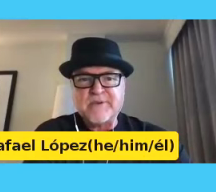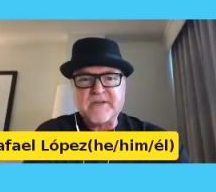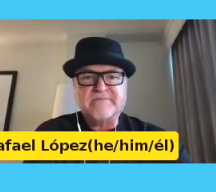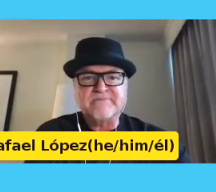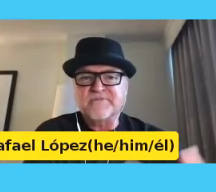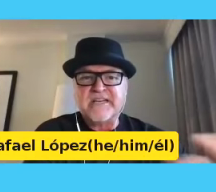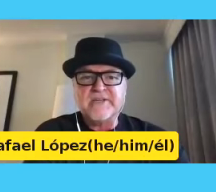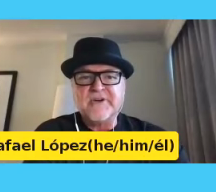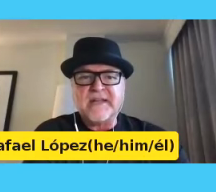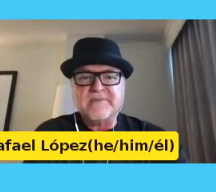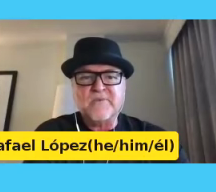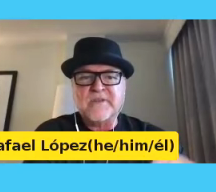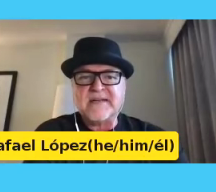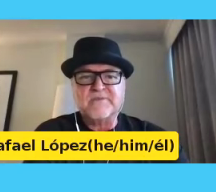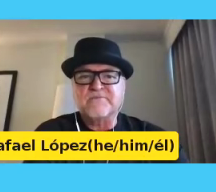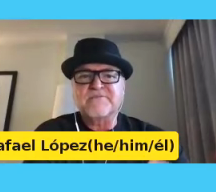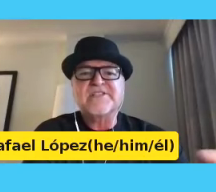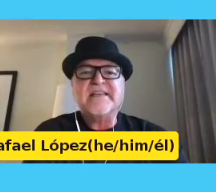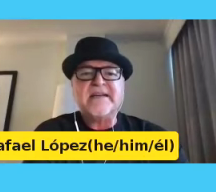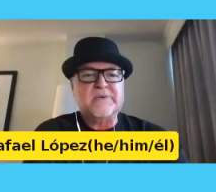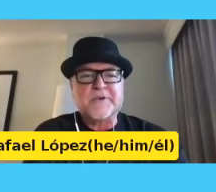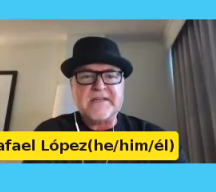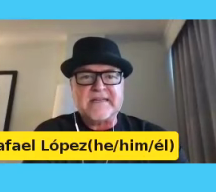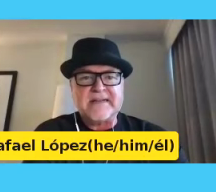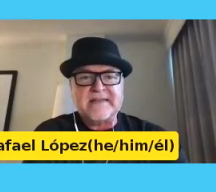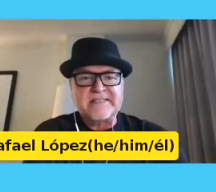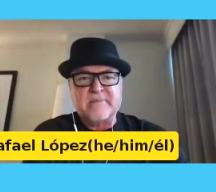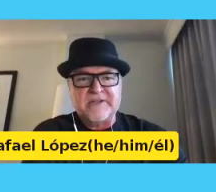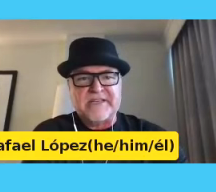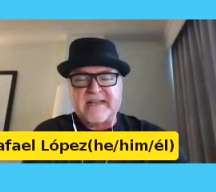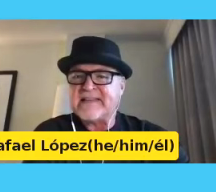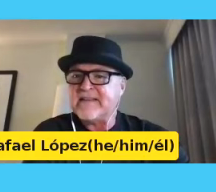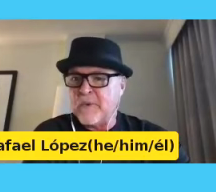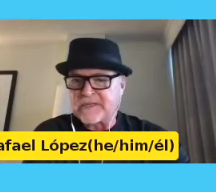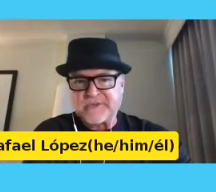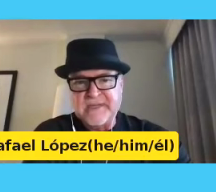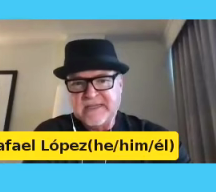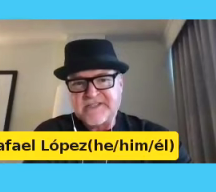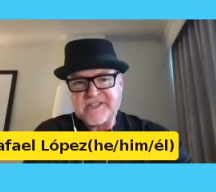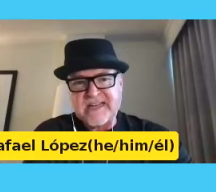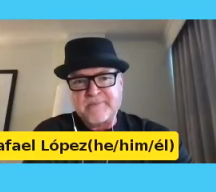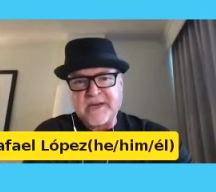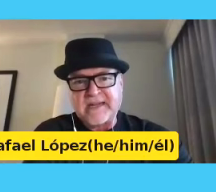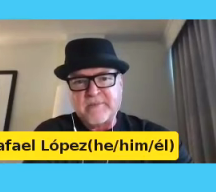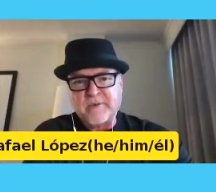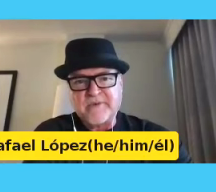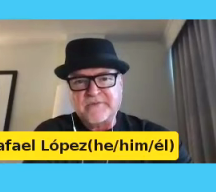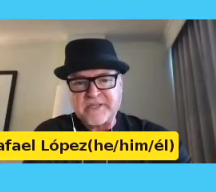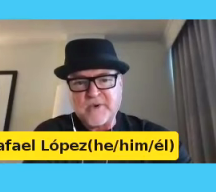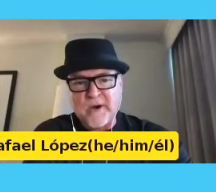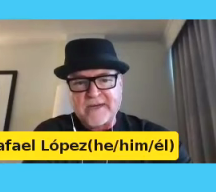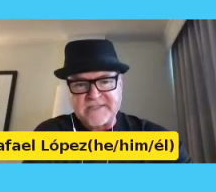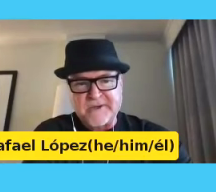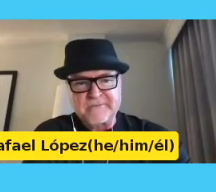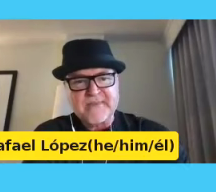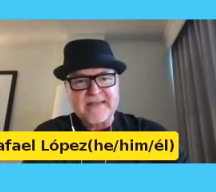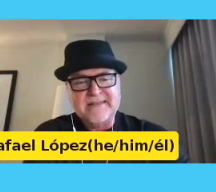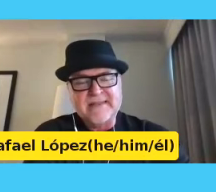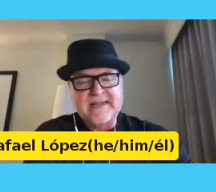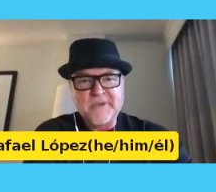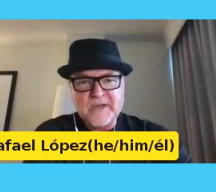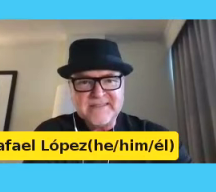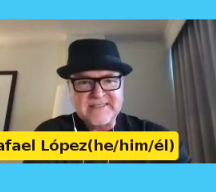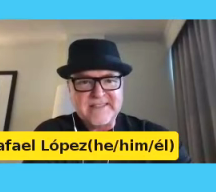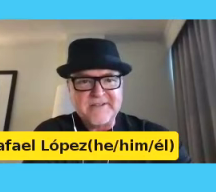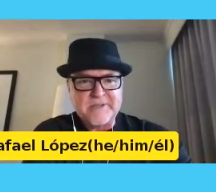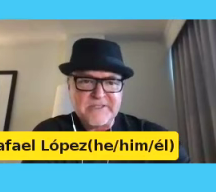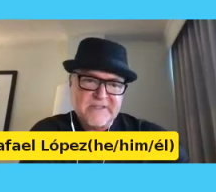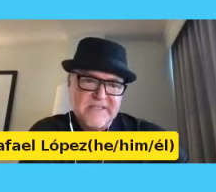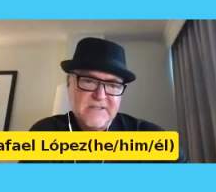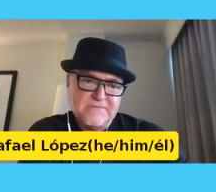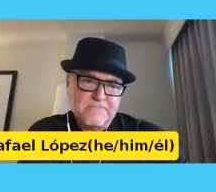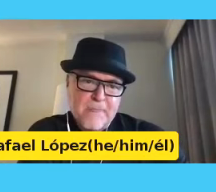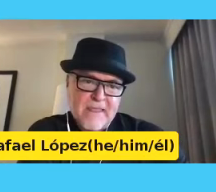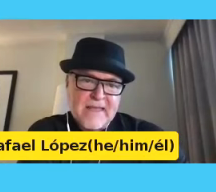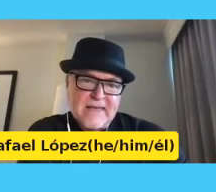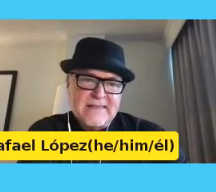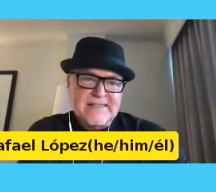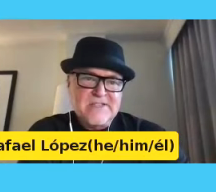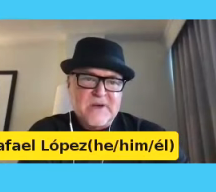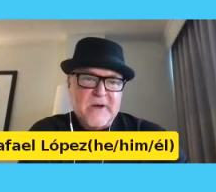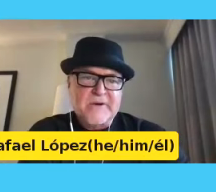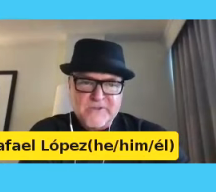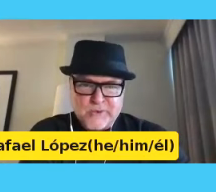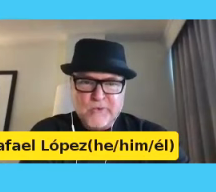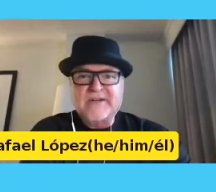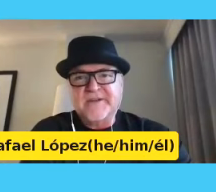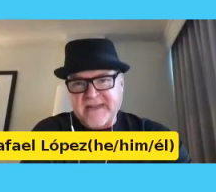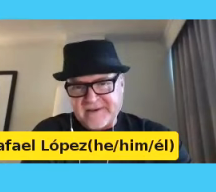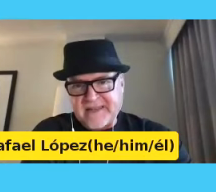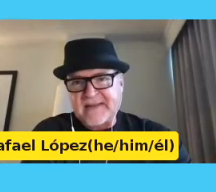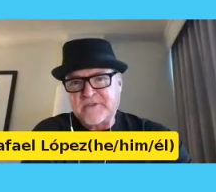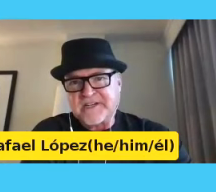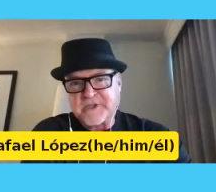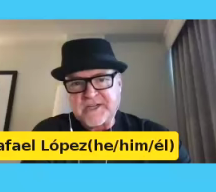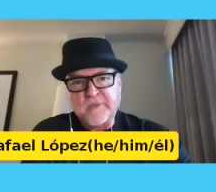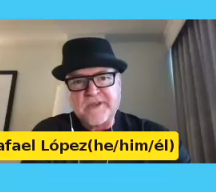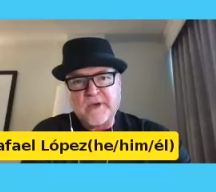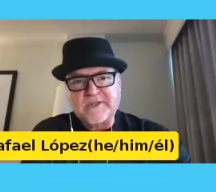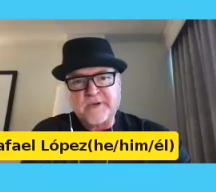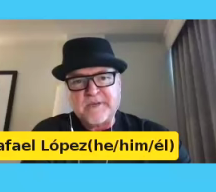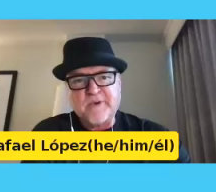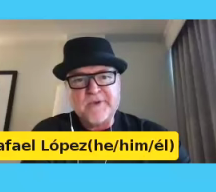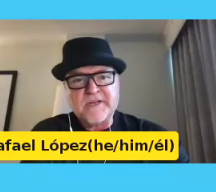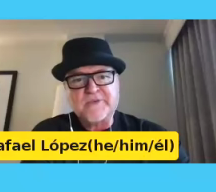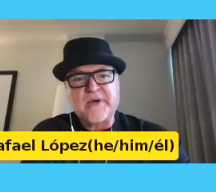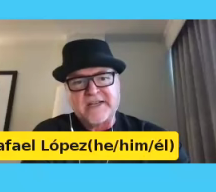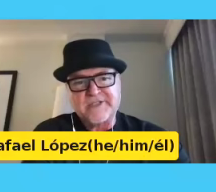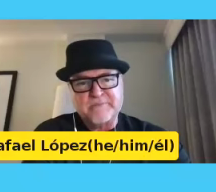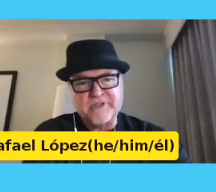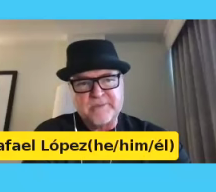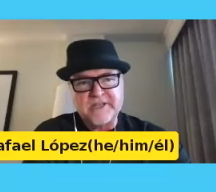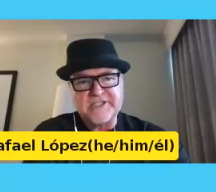area. So this is what they invited me to do. This is the before. And, this is the after. Here we are one of our biggest murals we've ever done. And with the agricultural theme, you can see everything is very simpleful very graphic, nothing is very controversial or political.